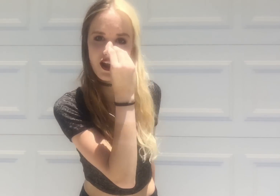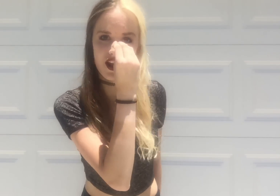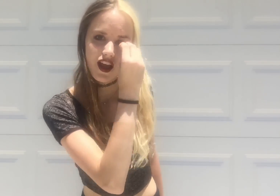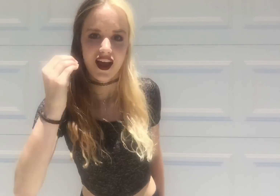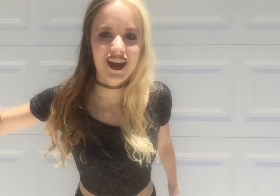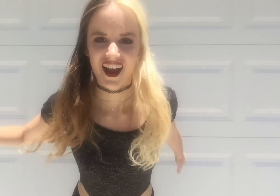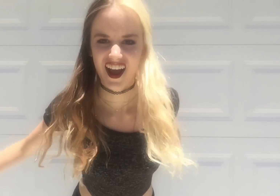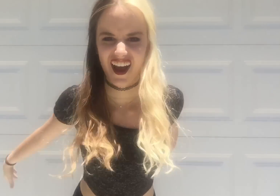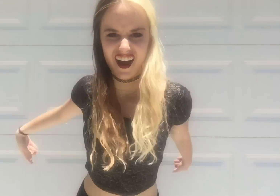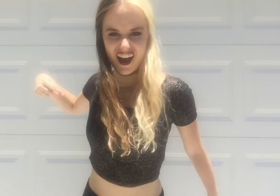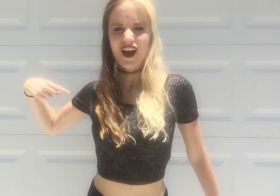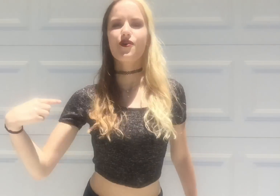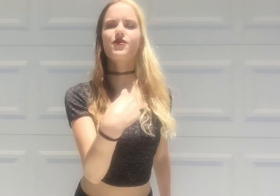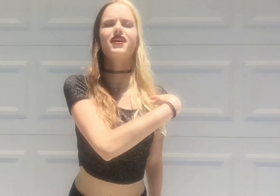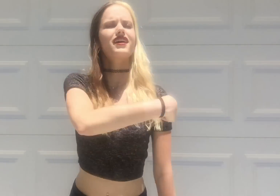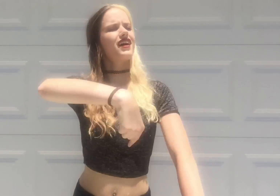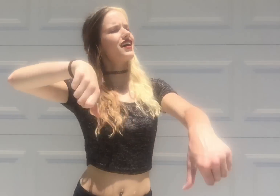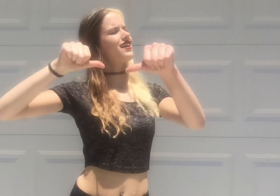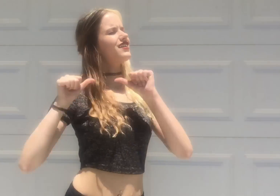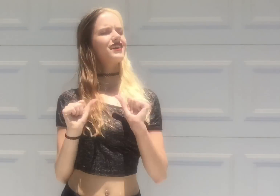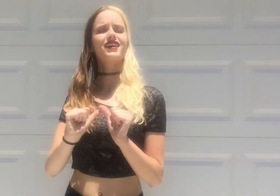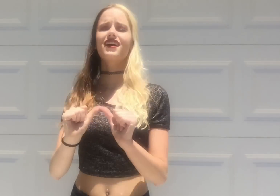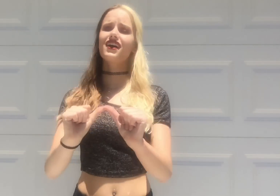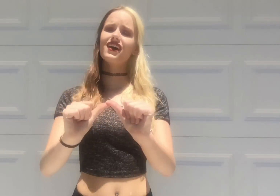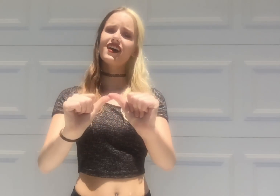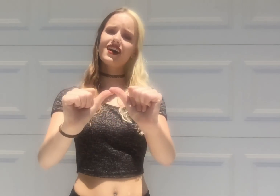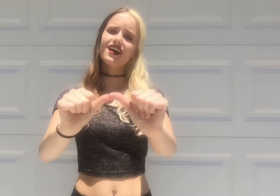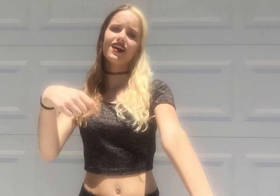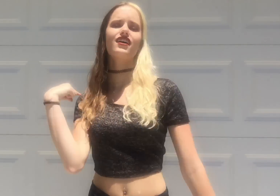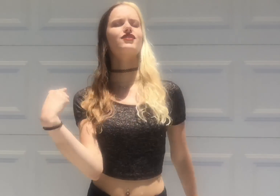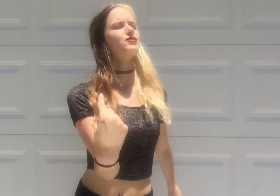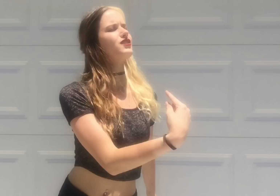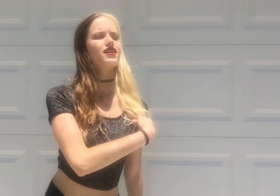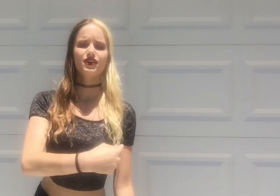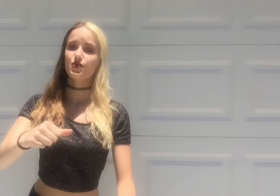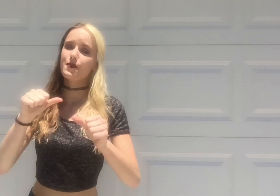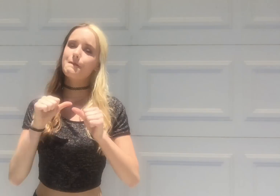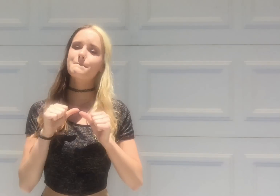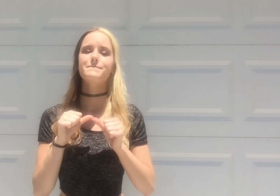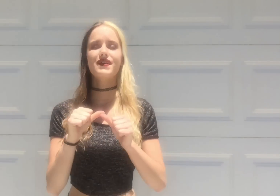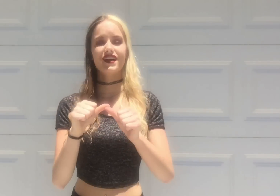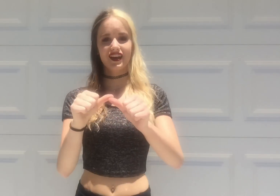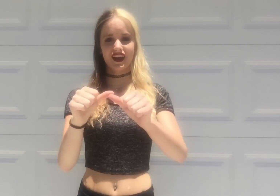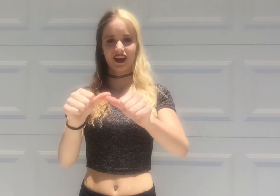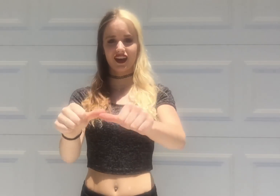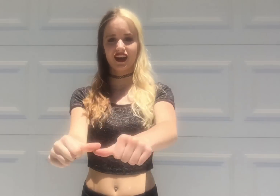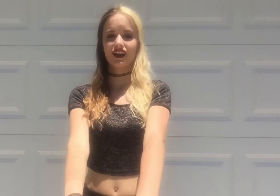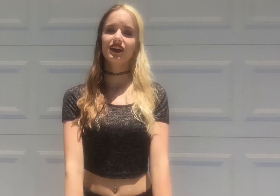Care! We'll carry on